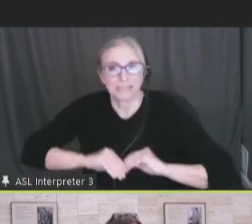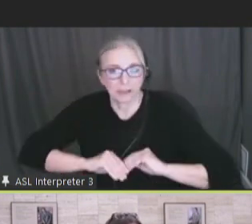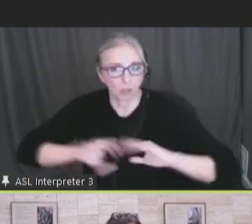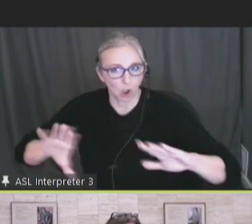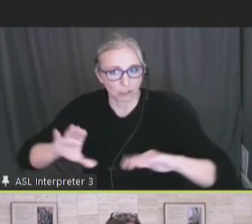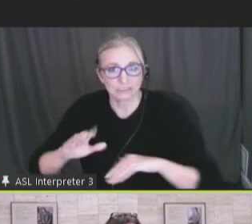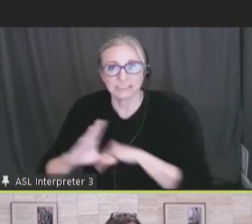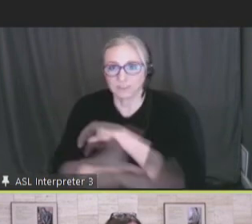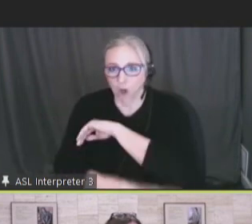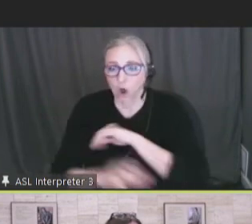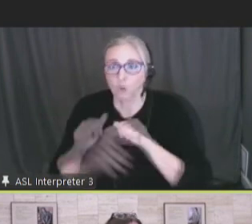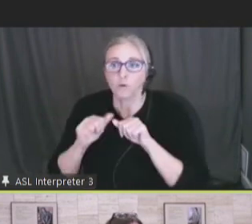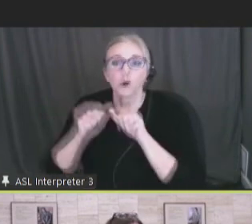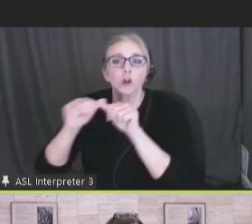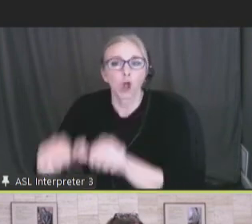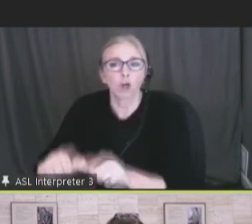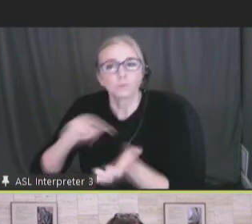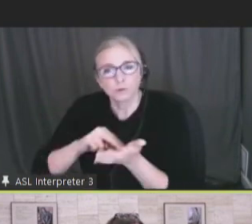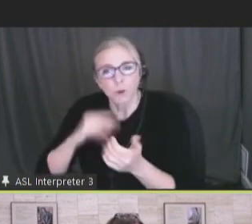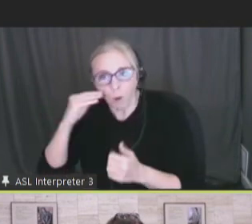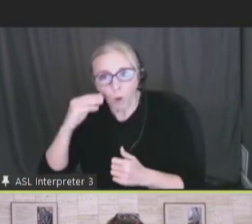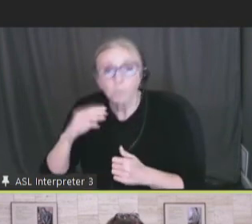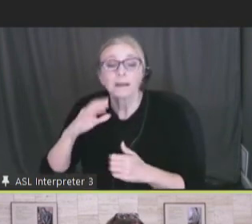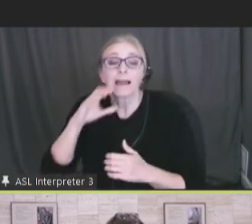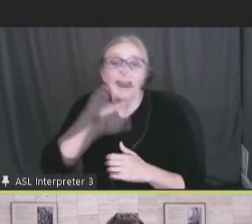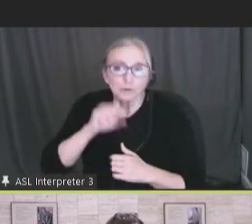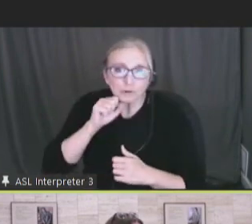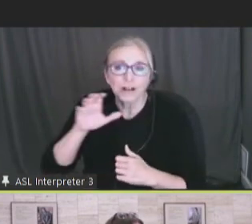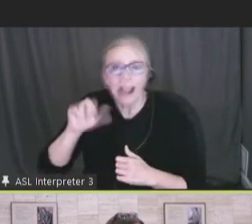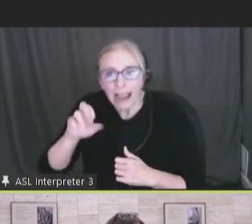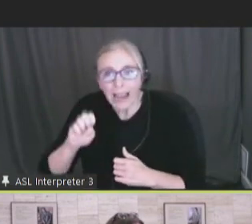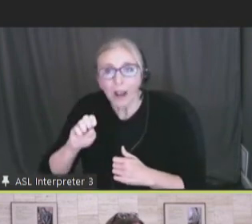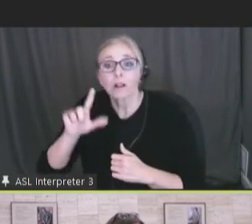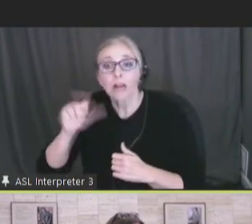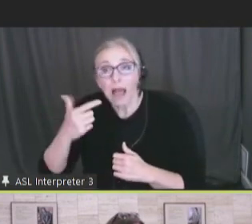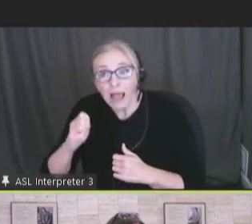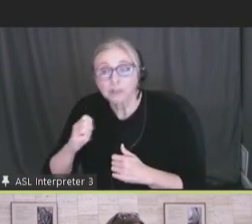long-term care homes, elder care lodges, and for some retirement home residences.